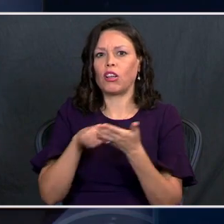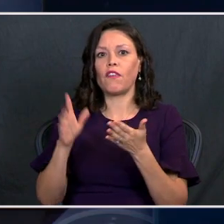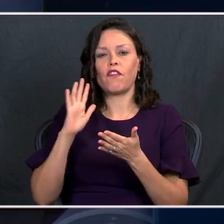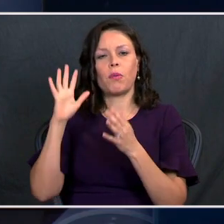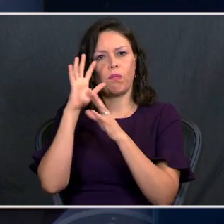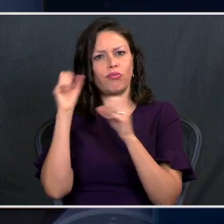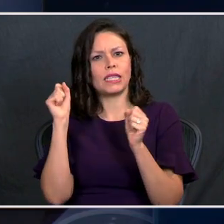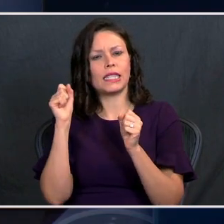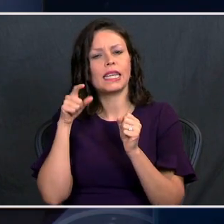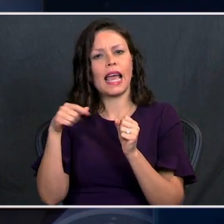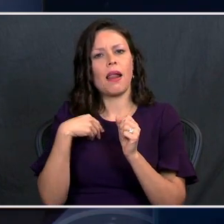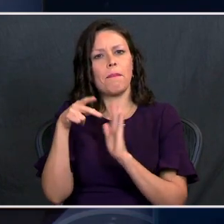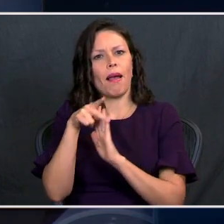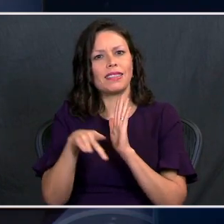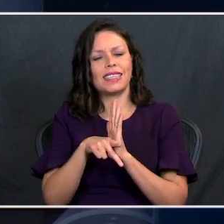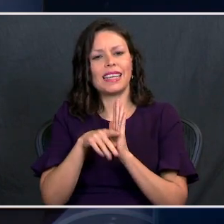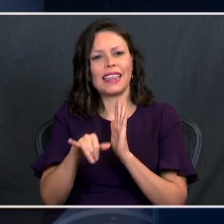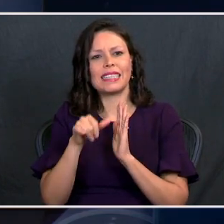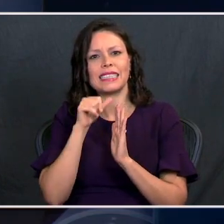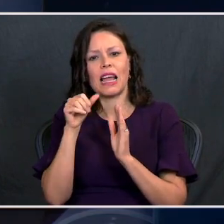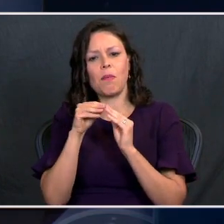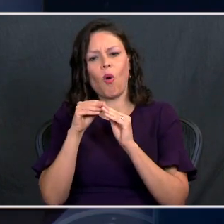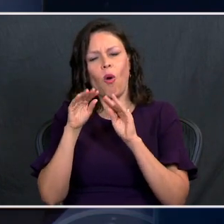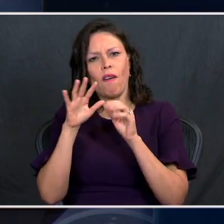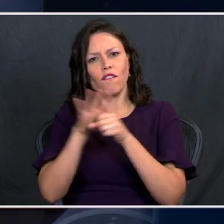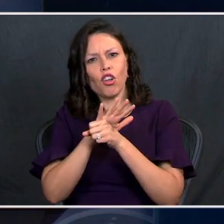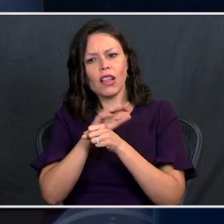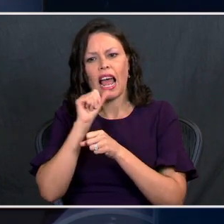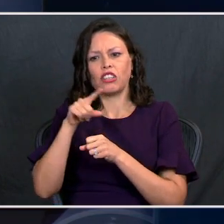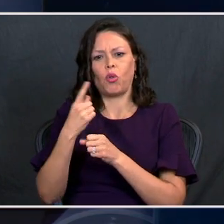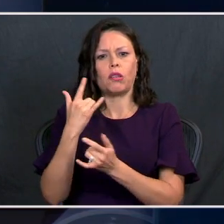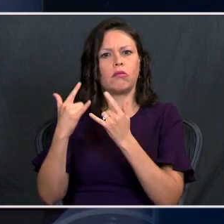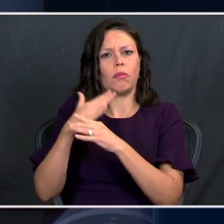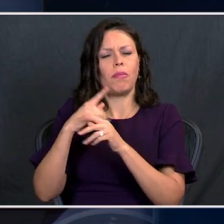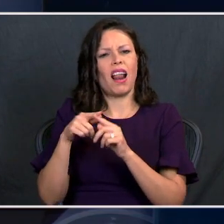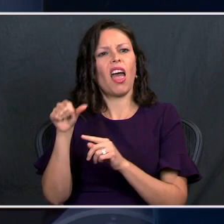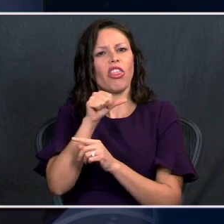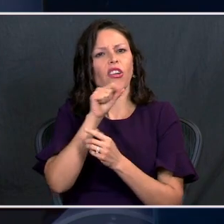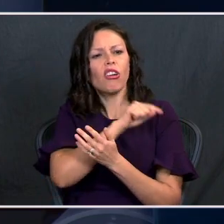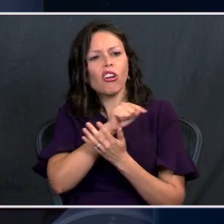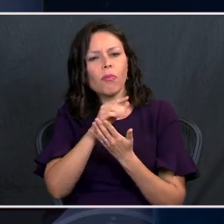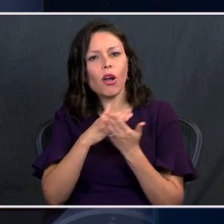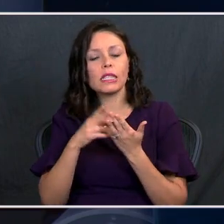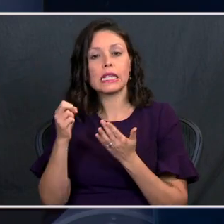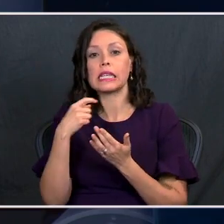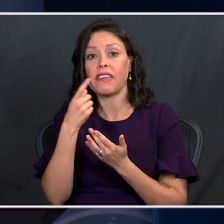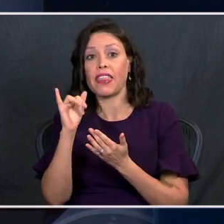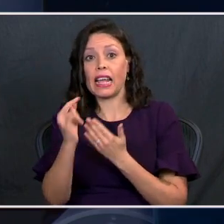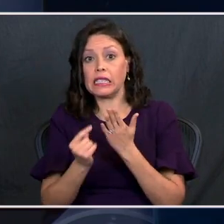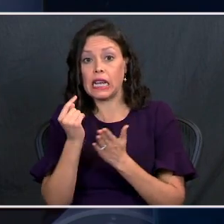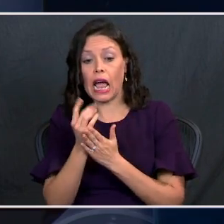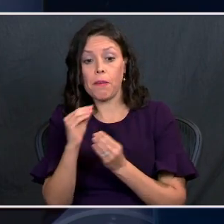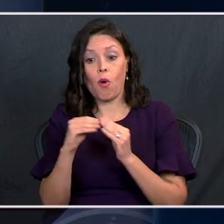for having a policy that was not more comprehensive than travel restrictions. And he conveyed at the time, and more recently,